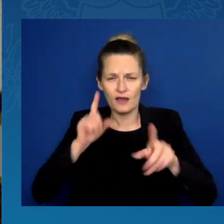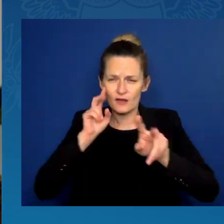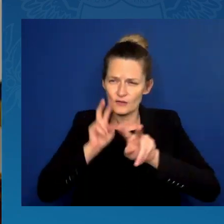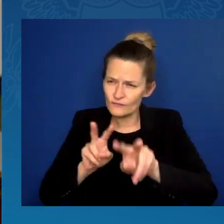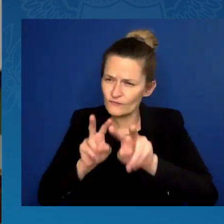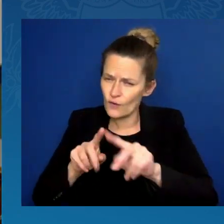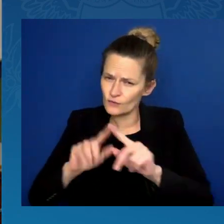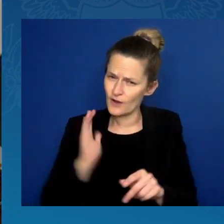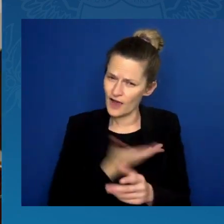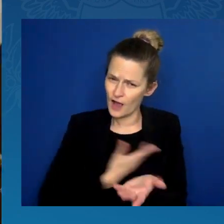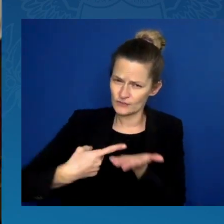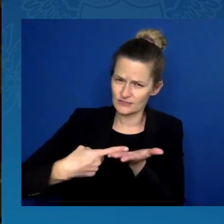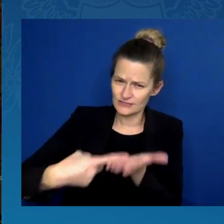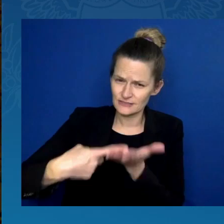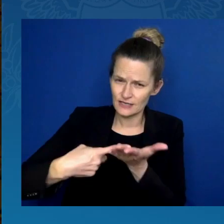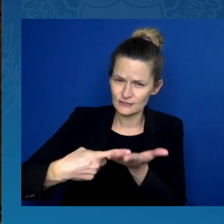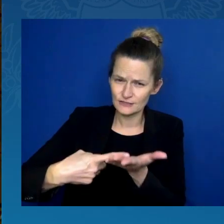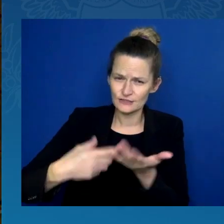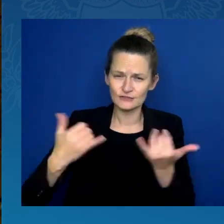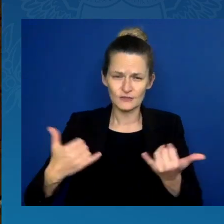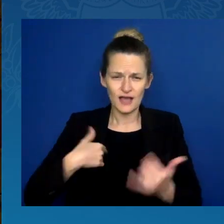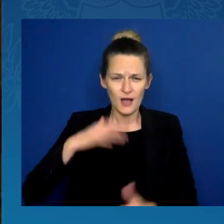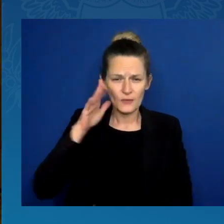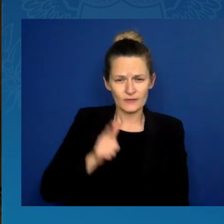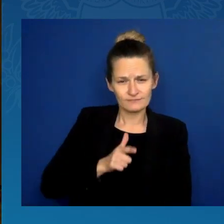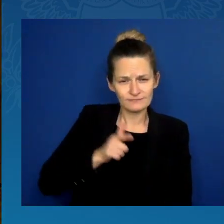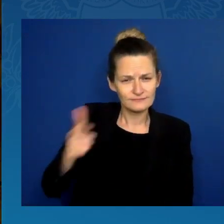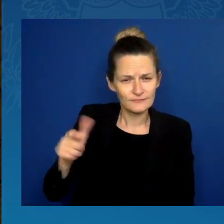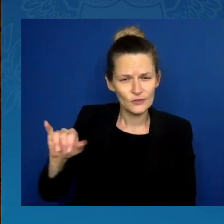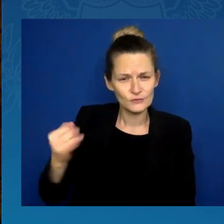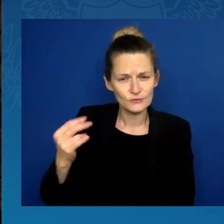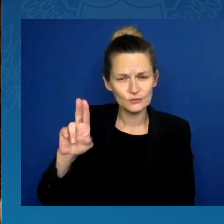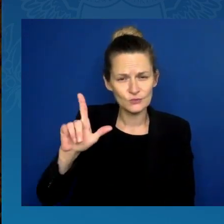Julie Rodriguez: Oh, thank you so much, Madam Vice President. And I think we'll just get started.